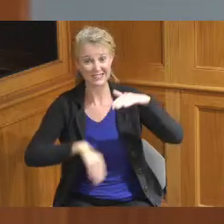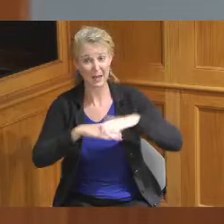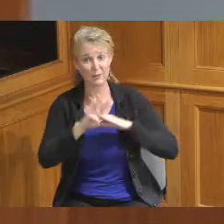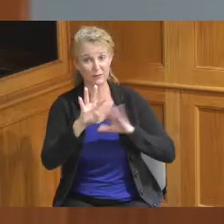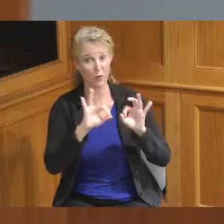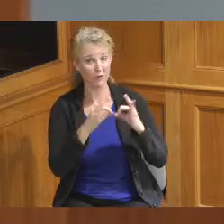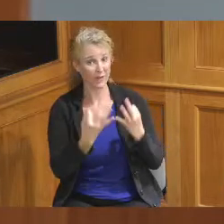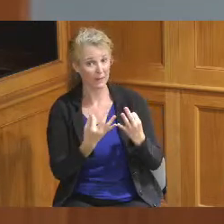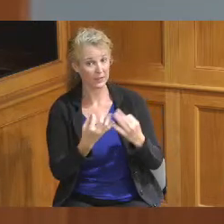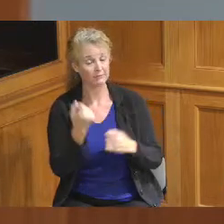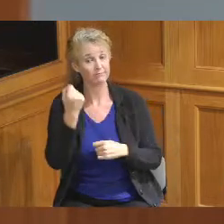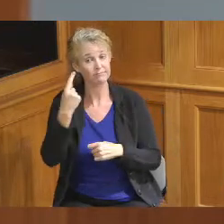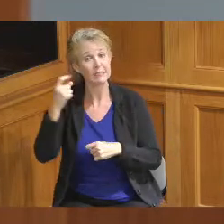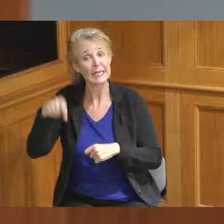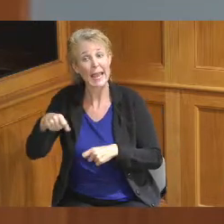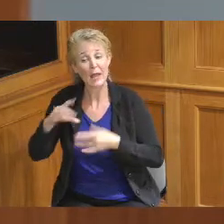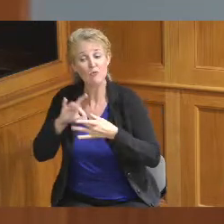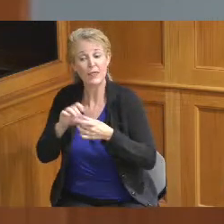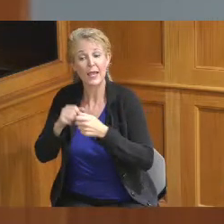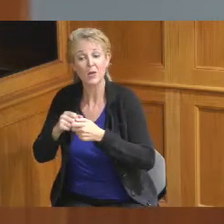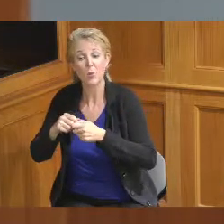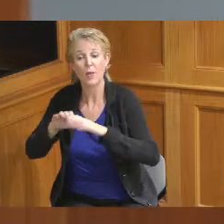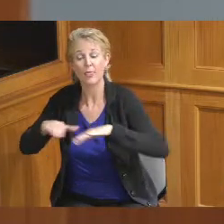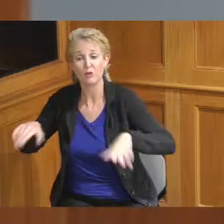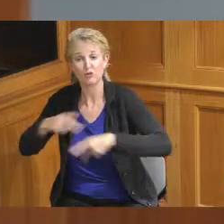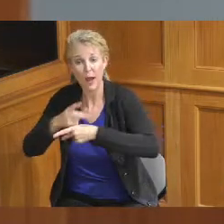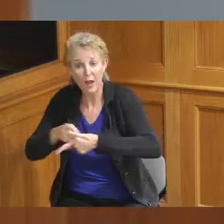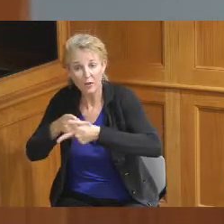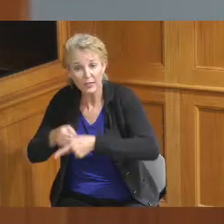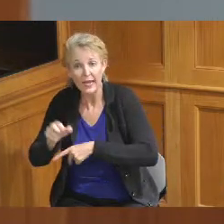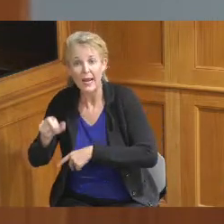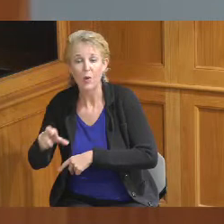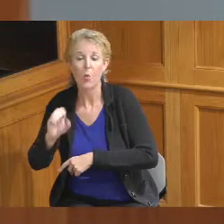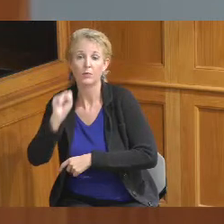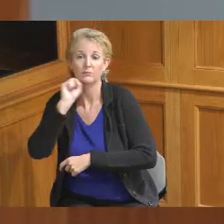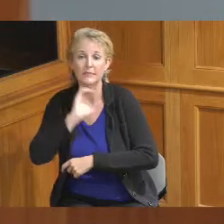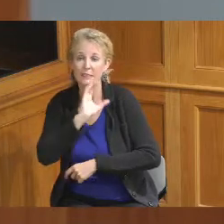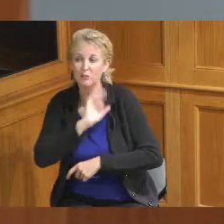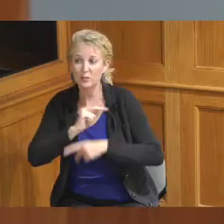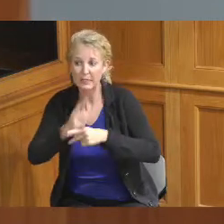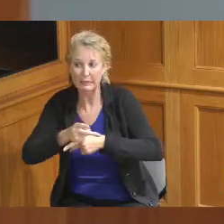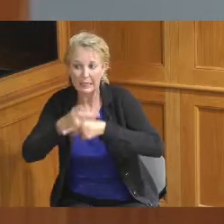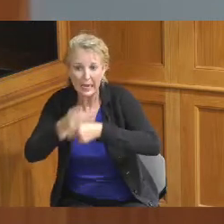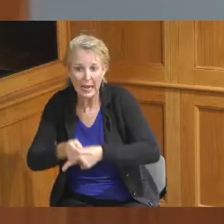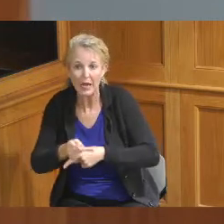be used in child care congregant care facilities great and also well just basically anything that